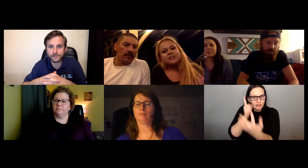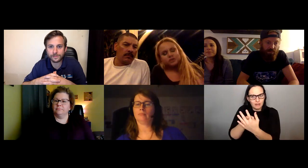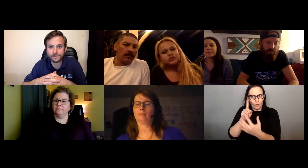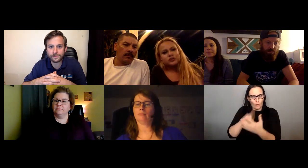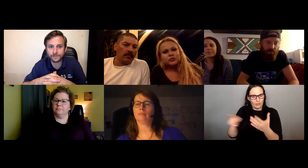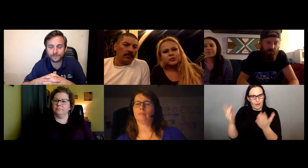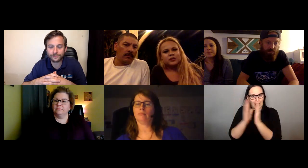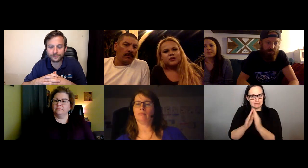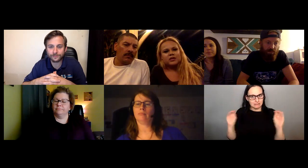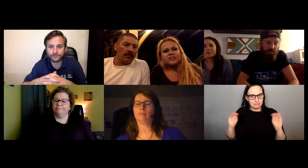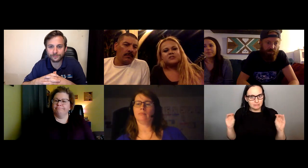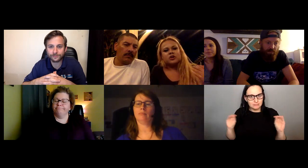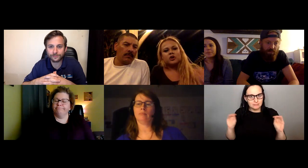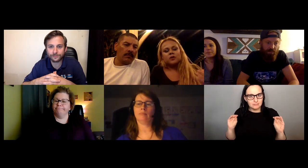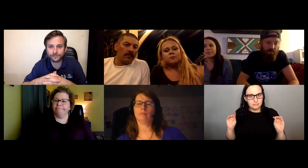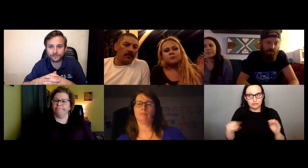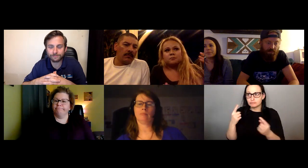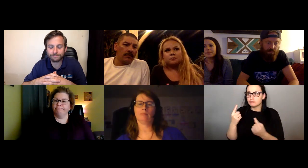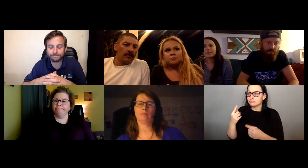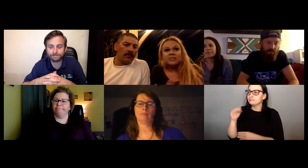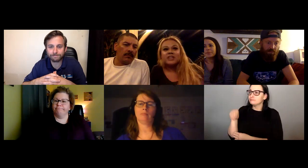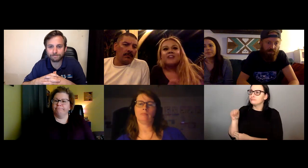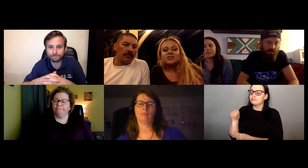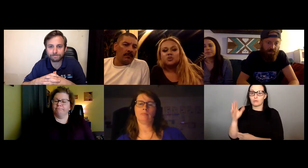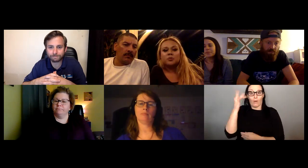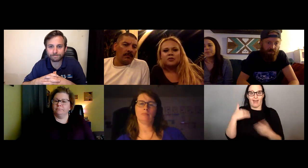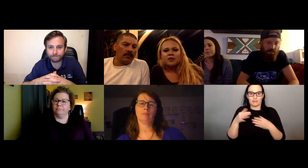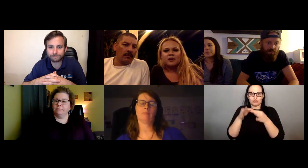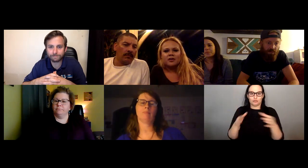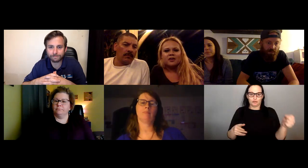to do it's her because she had the interpreter